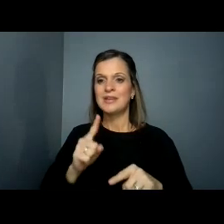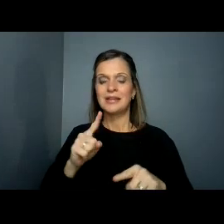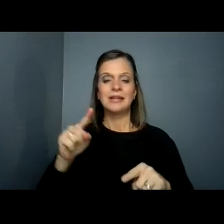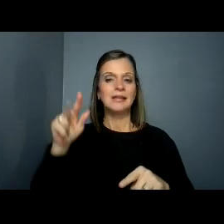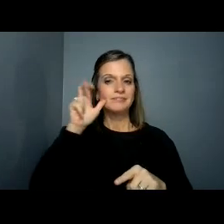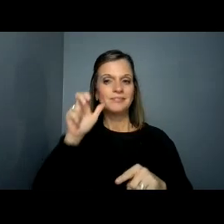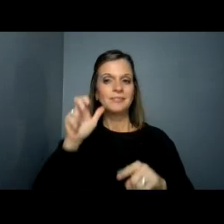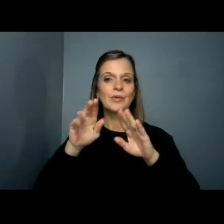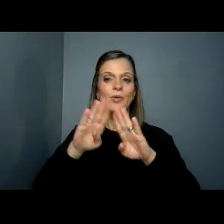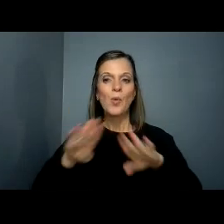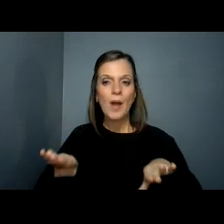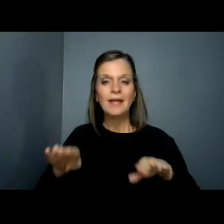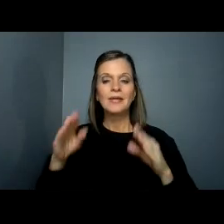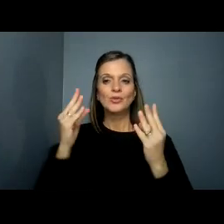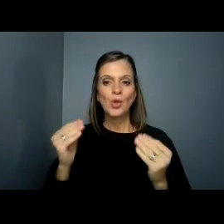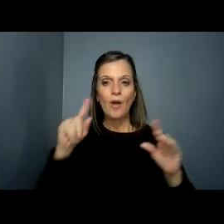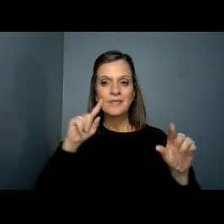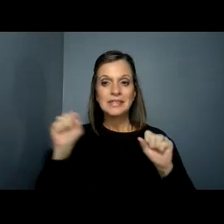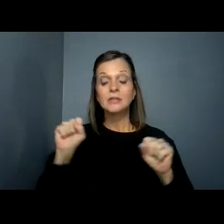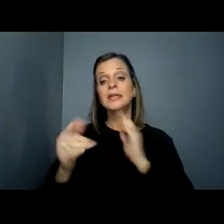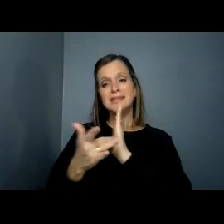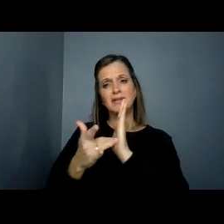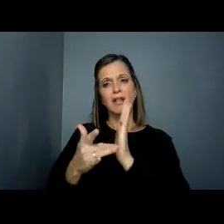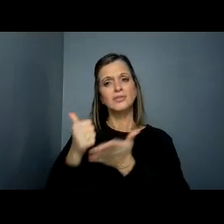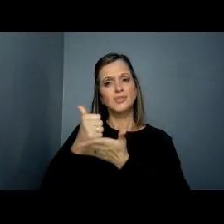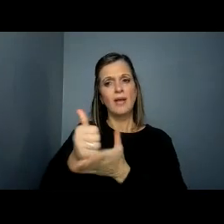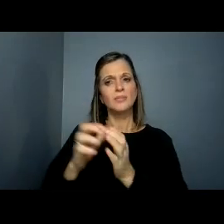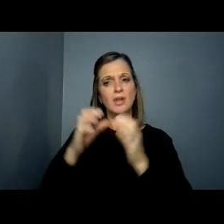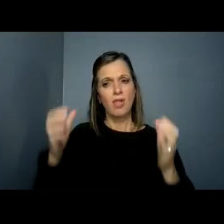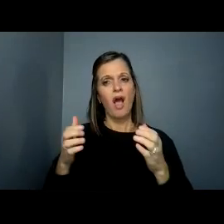give them technology helps a lot with this. We try to give them with hearing aids as